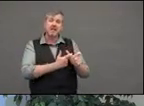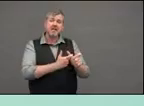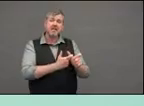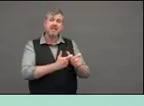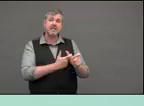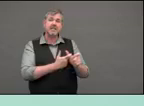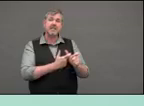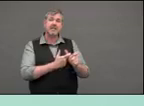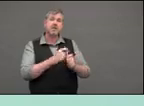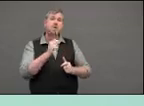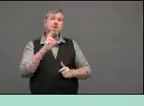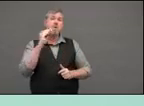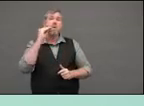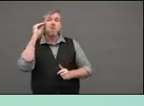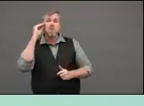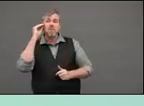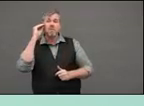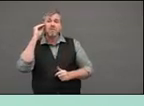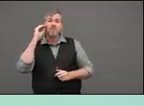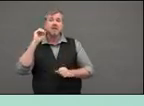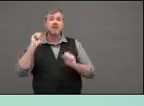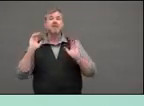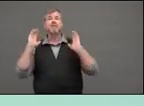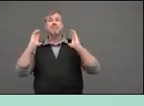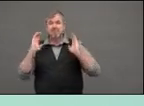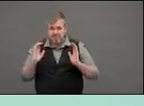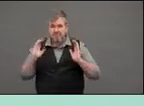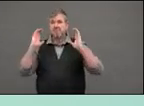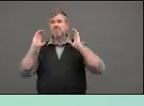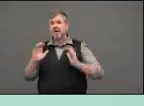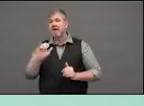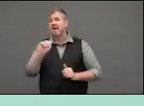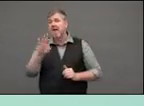home i could do some push-ups um you know i've obviously gained some